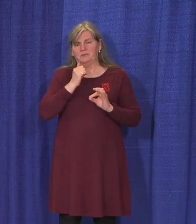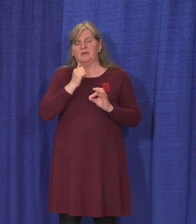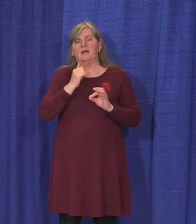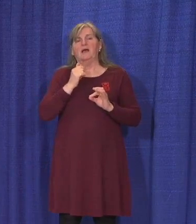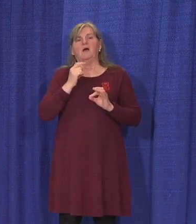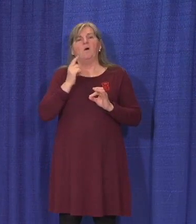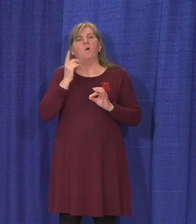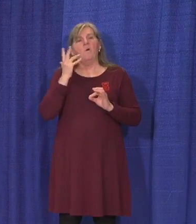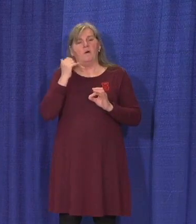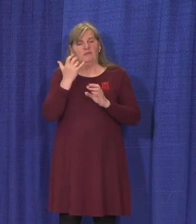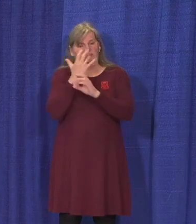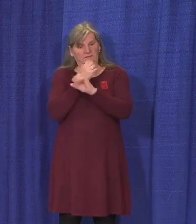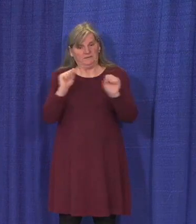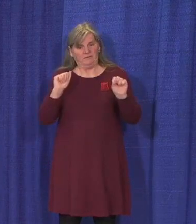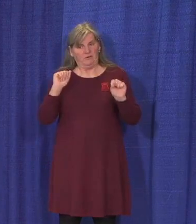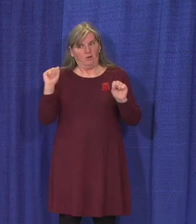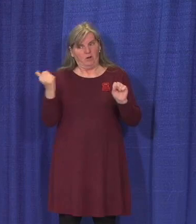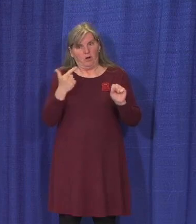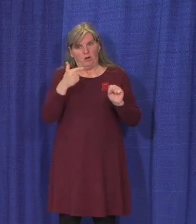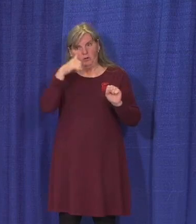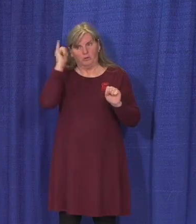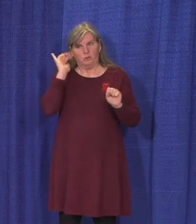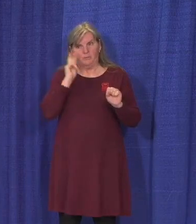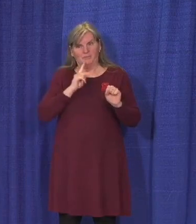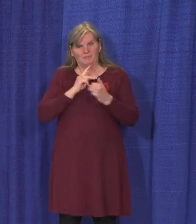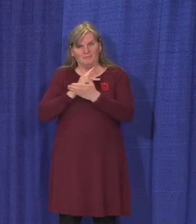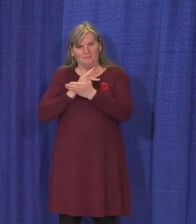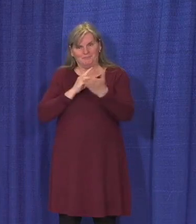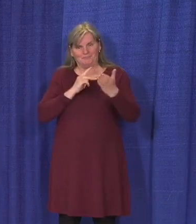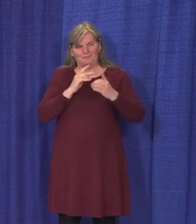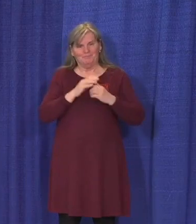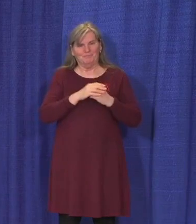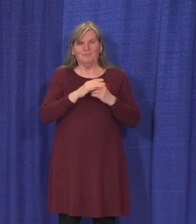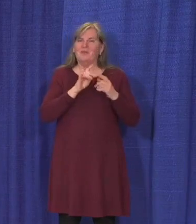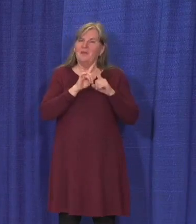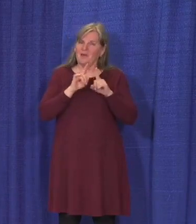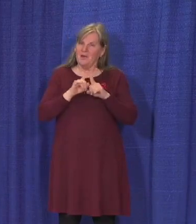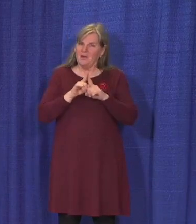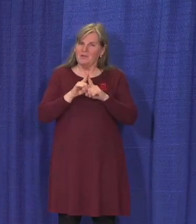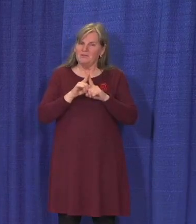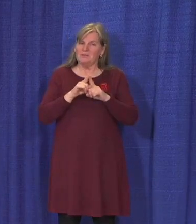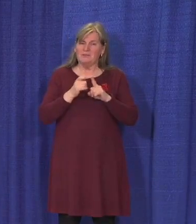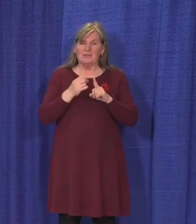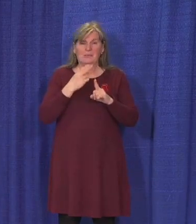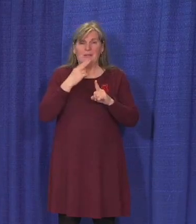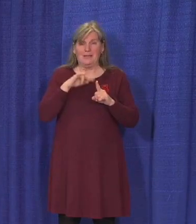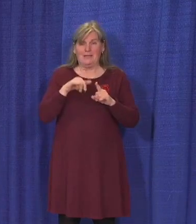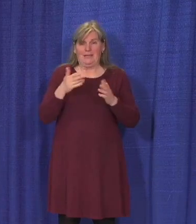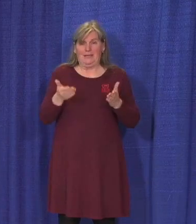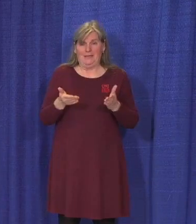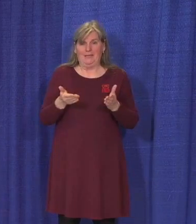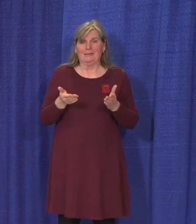are vaccinated? I say what we've been saying